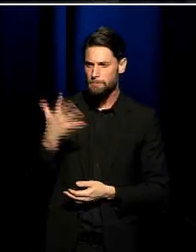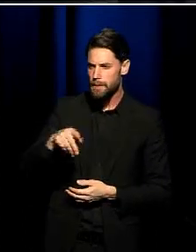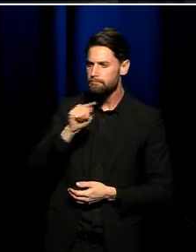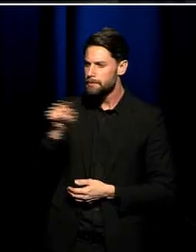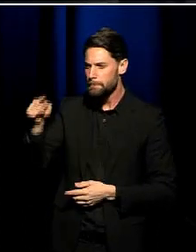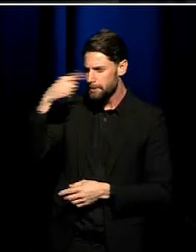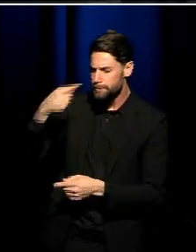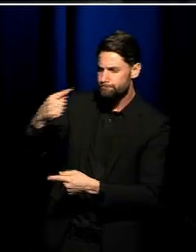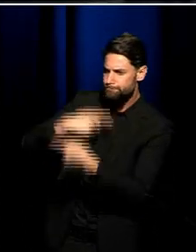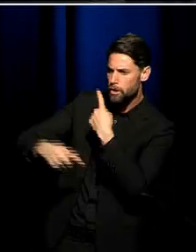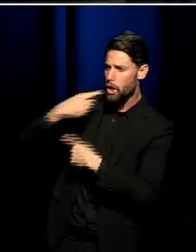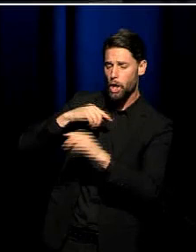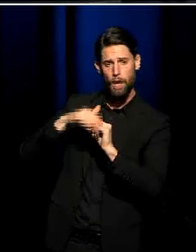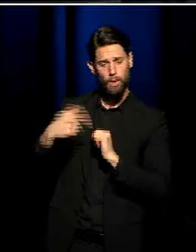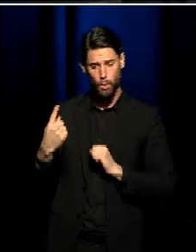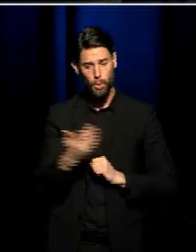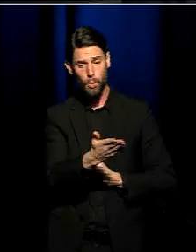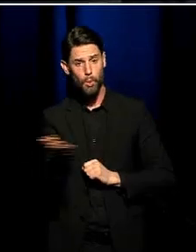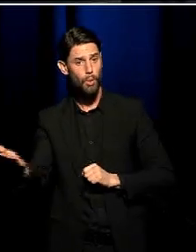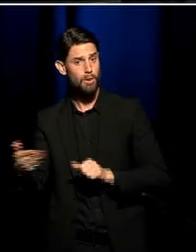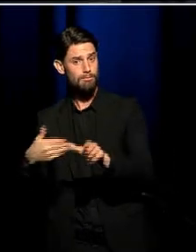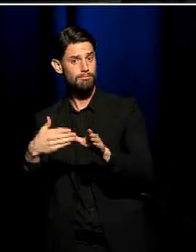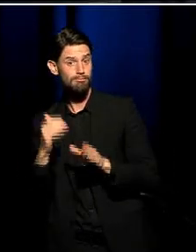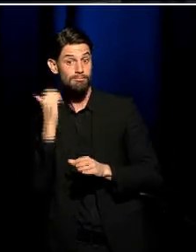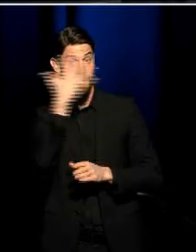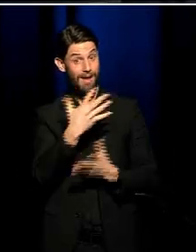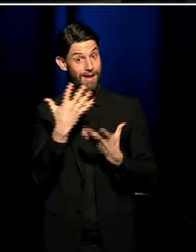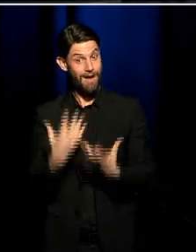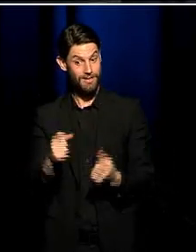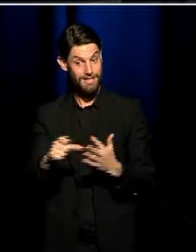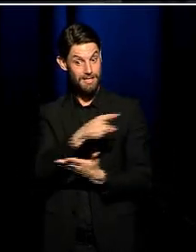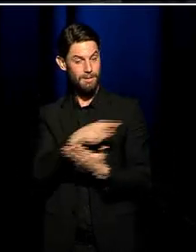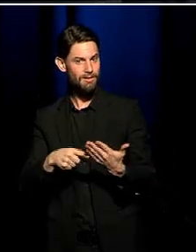people with disability have a lived experience that they describe as a type